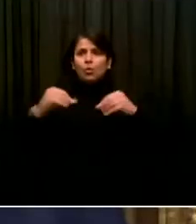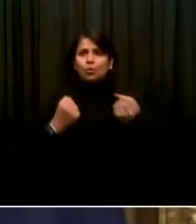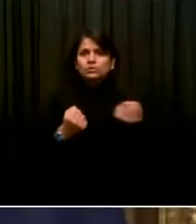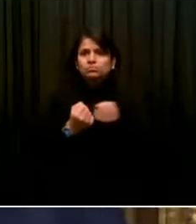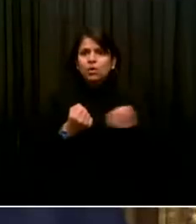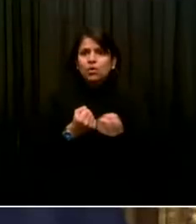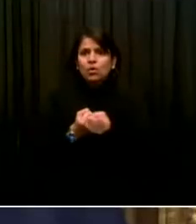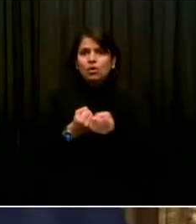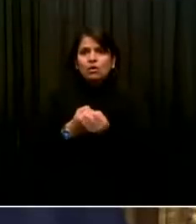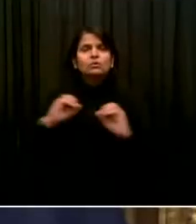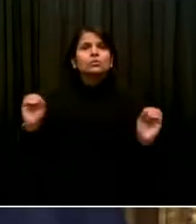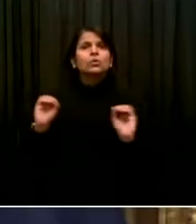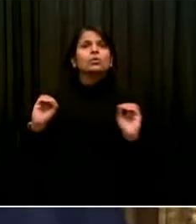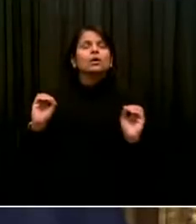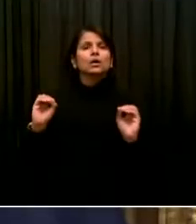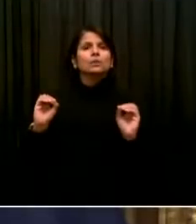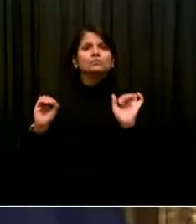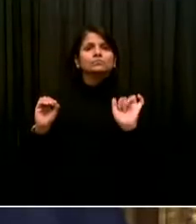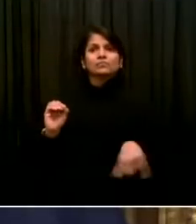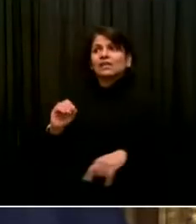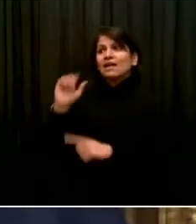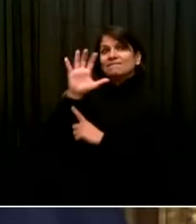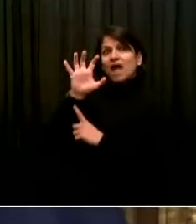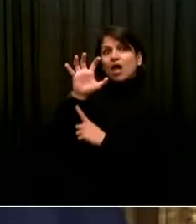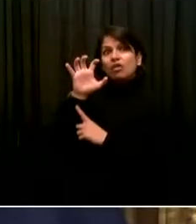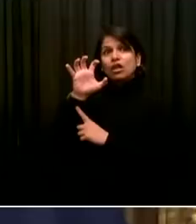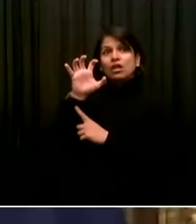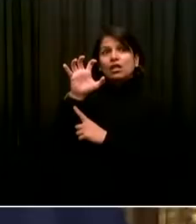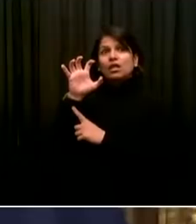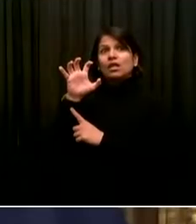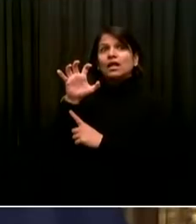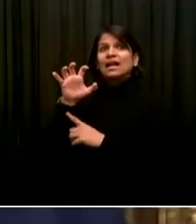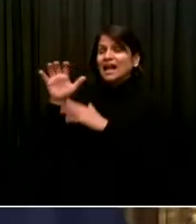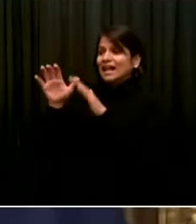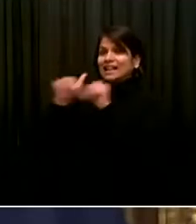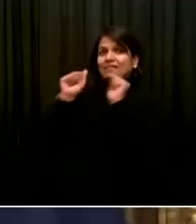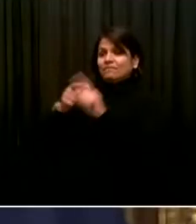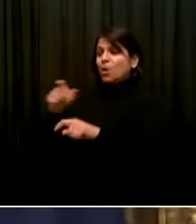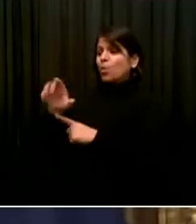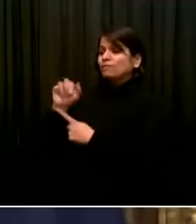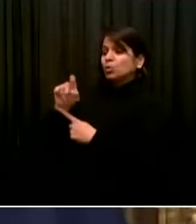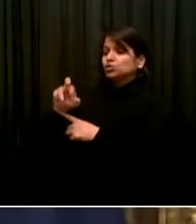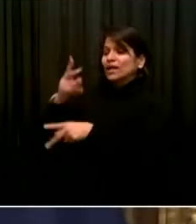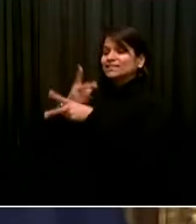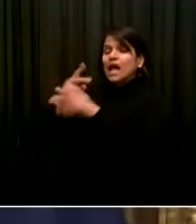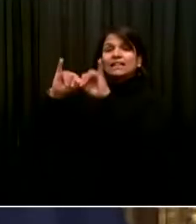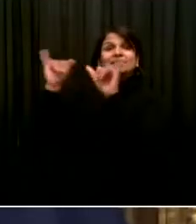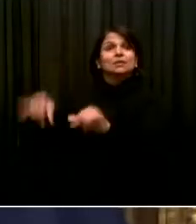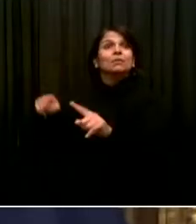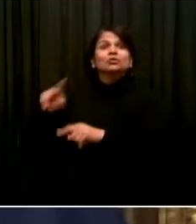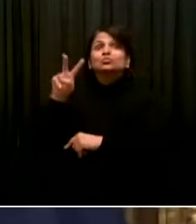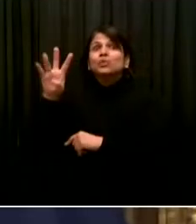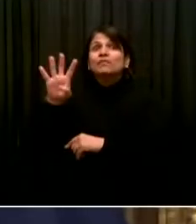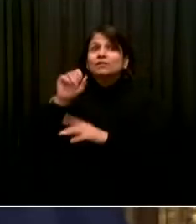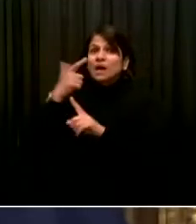CONSISTENT ADULT TO RELY ON. 21% OF THESE YOUNG PEOPLE HAVE A HIGH SCHOOL DEGREE OR EQUAL WHEN THEY